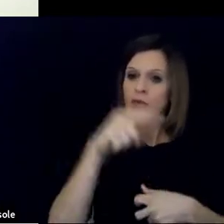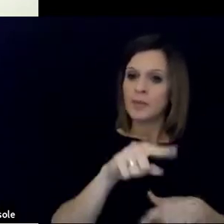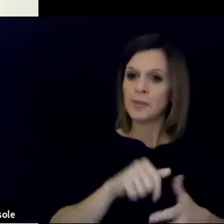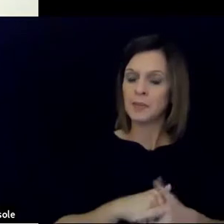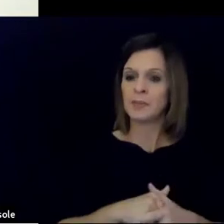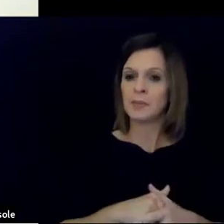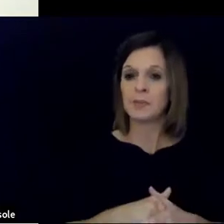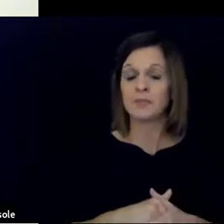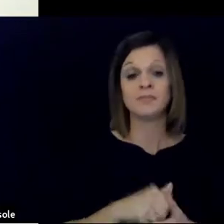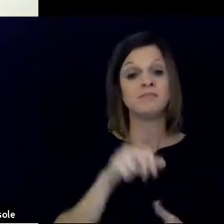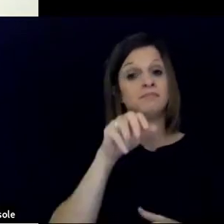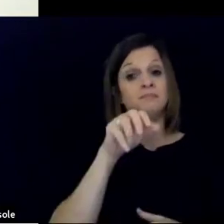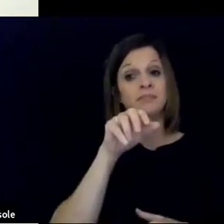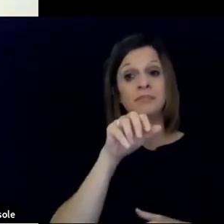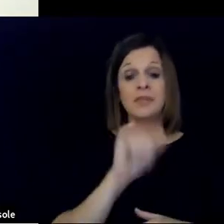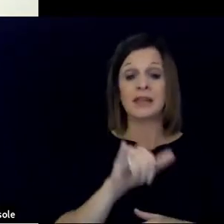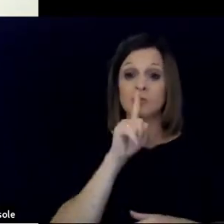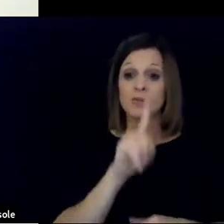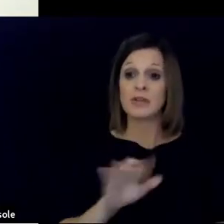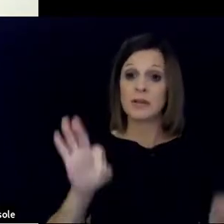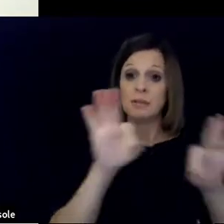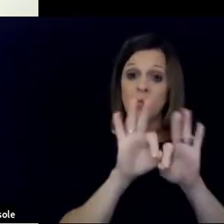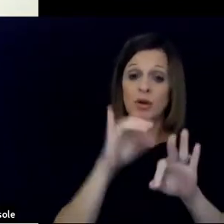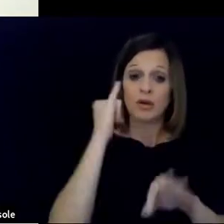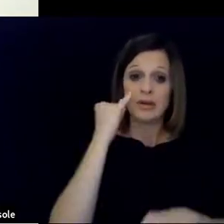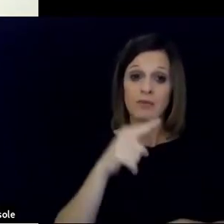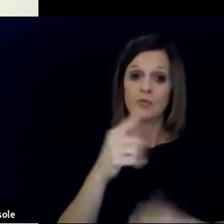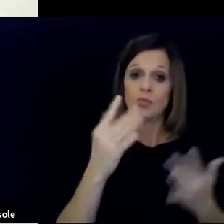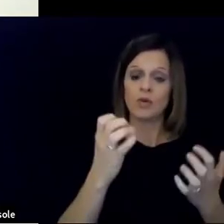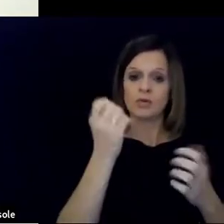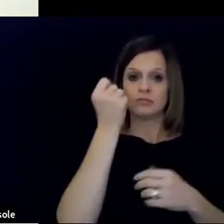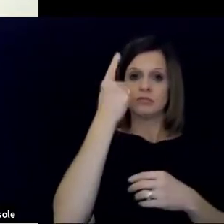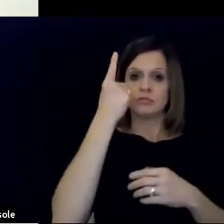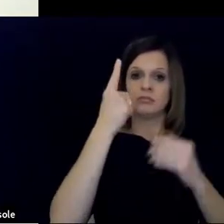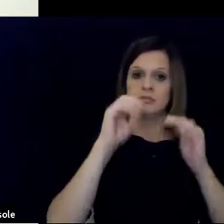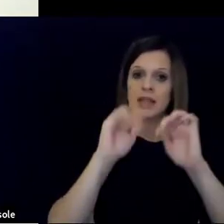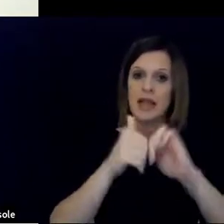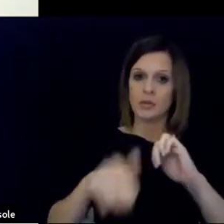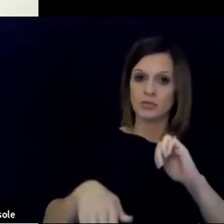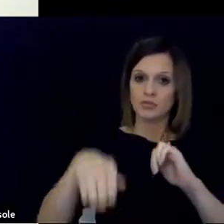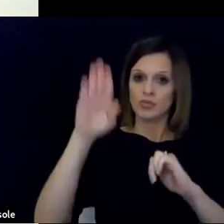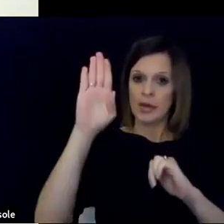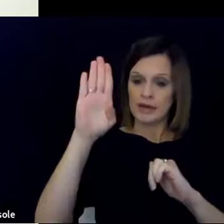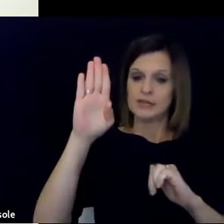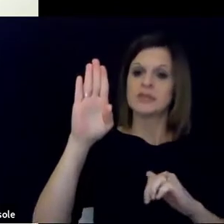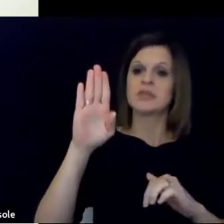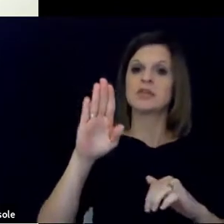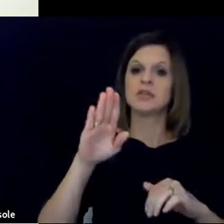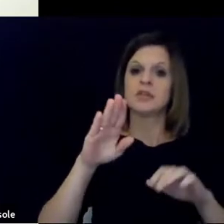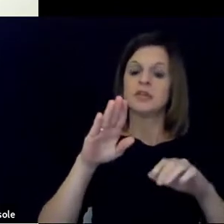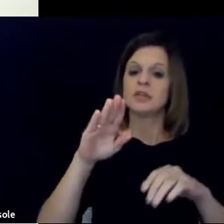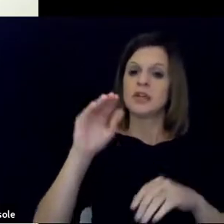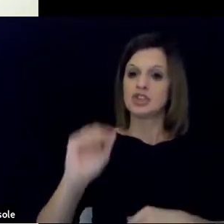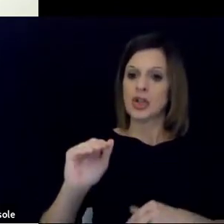if you want to understand how to raise a child with deaf-blindness, is to understand some of the behaviors